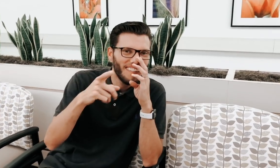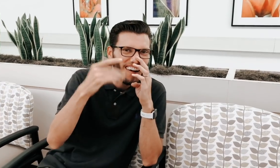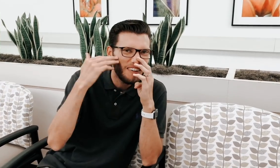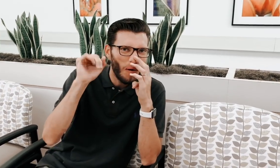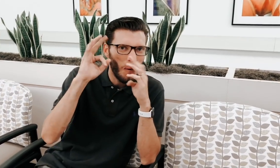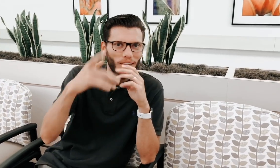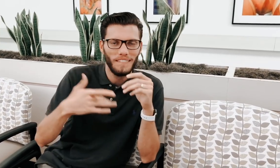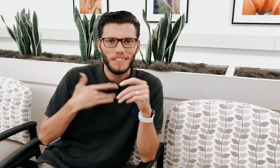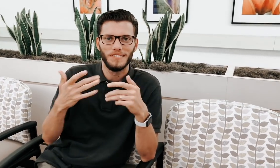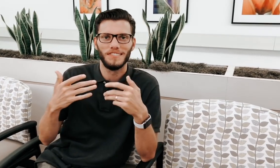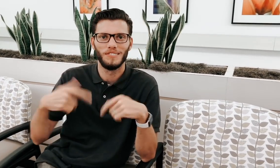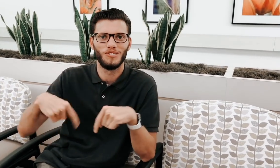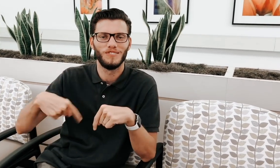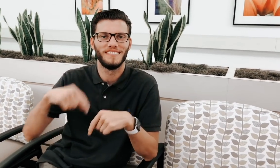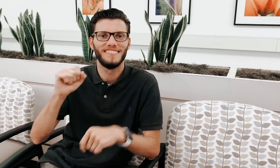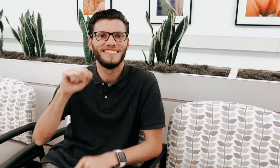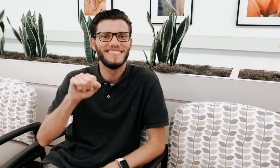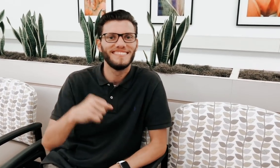Yeah I know you feel nervous.